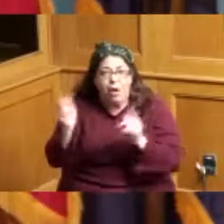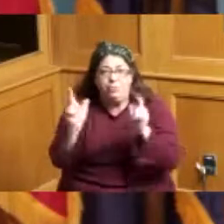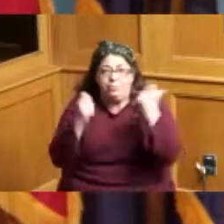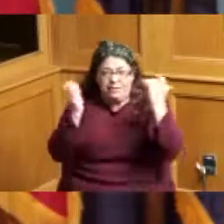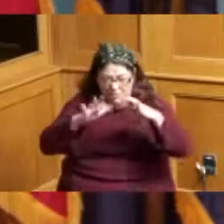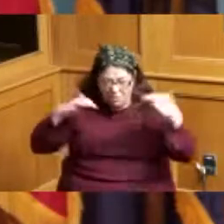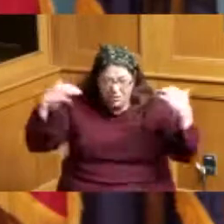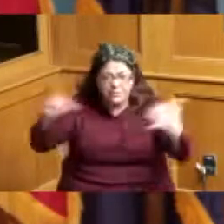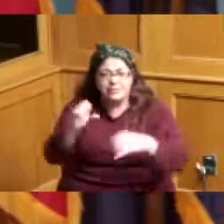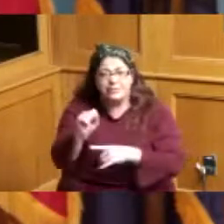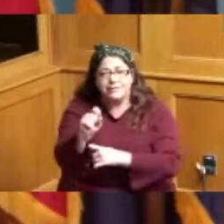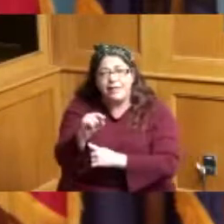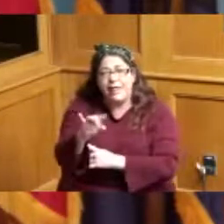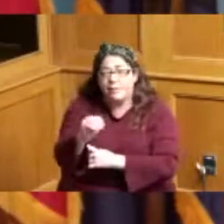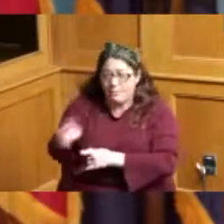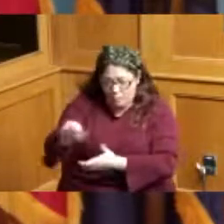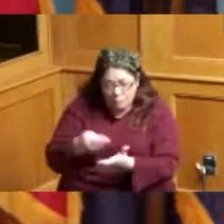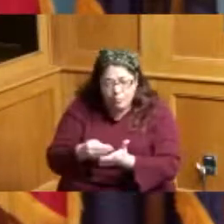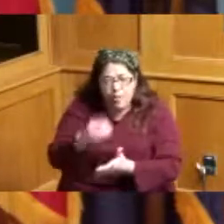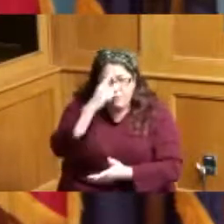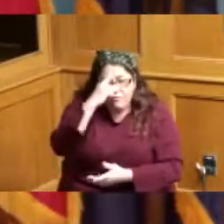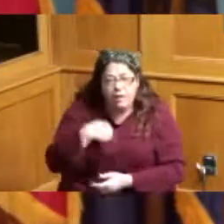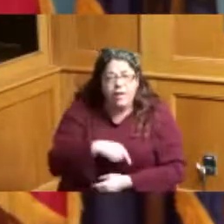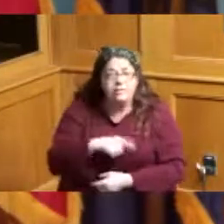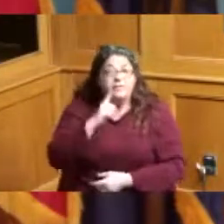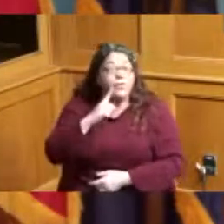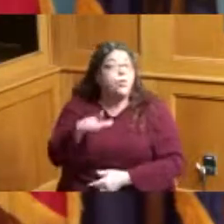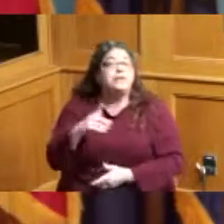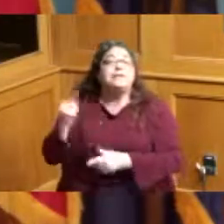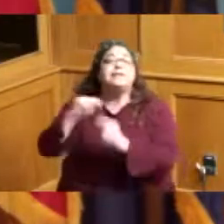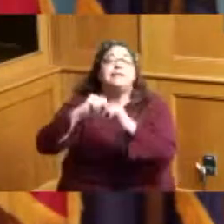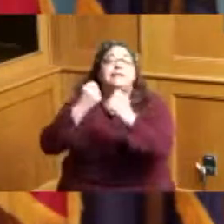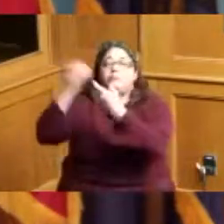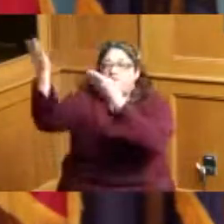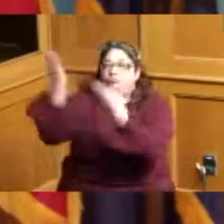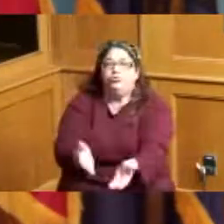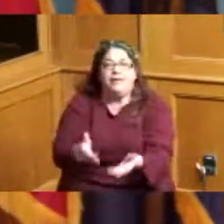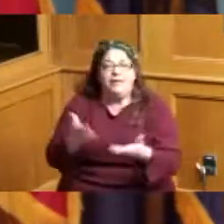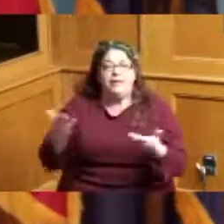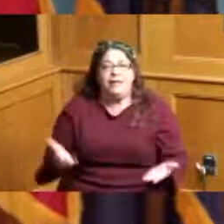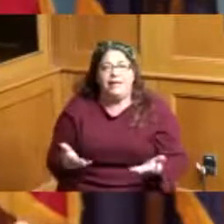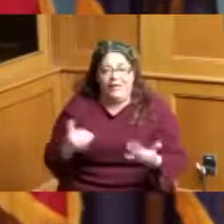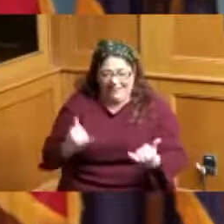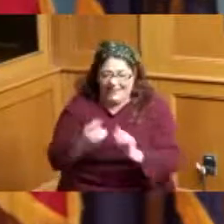did they invested so that we could have teams to bring this this moment we want to win Super Bowls